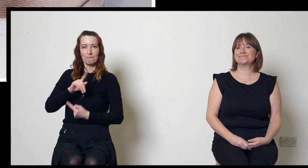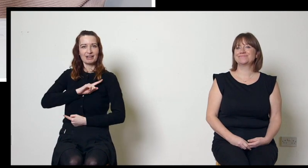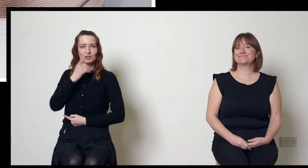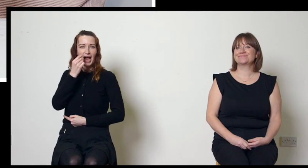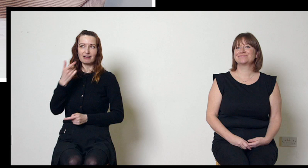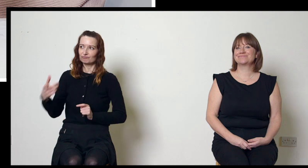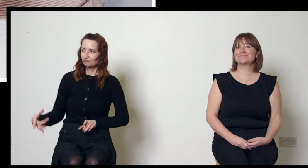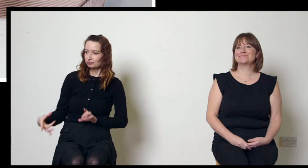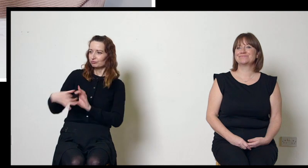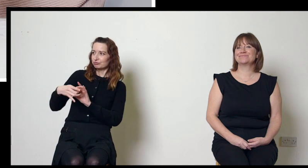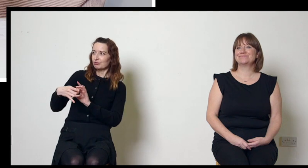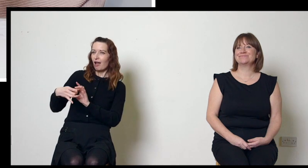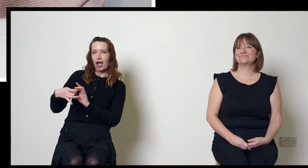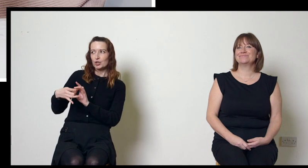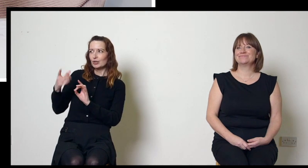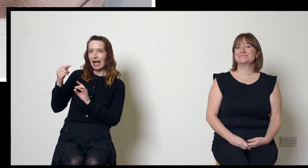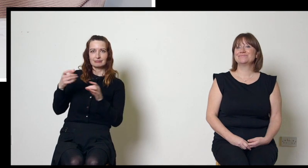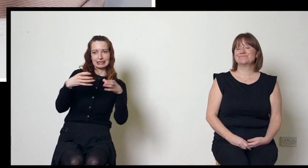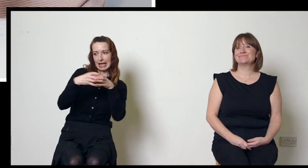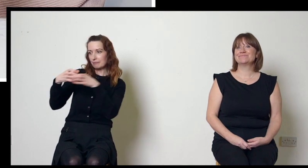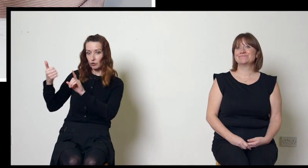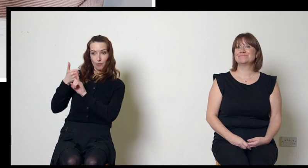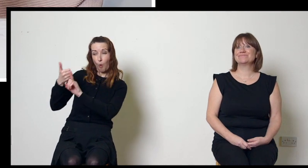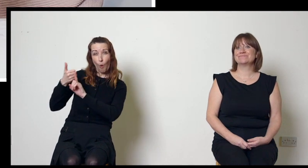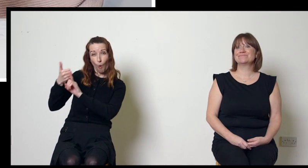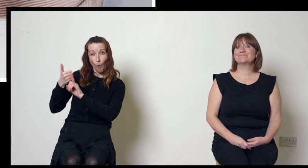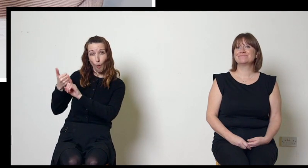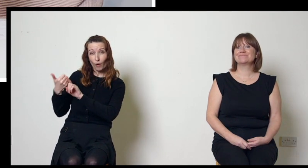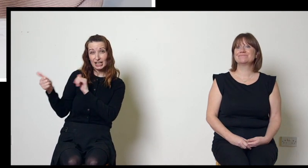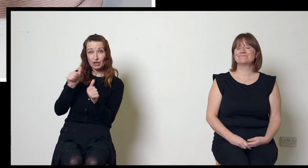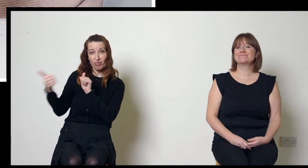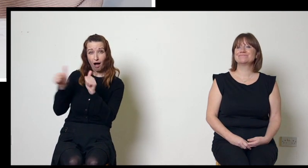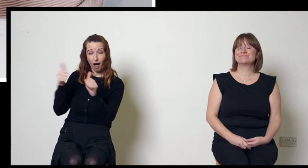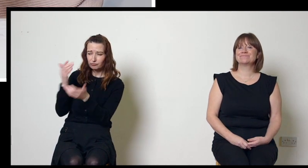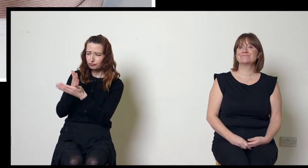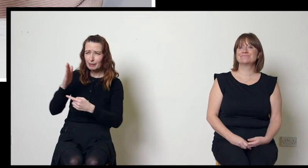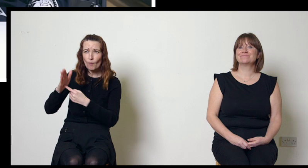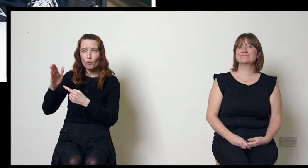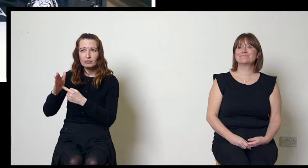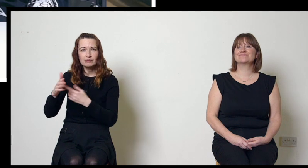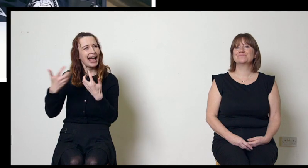where you can support each other, which is really important, I think. How did you find the micro commissions? Good? Great yeah.